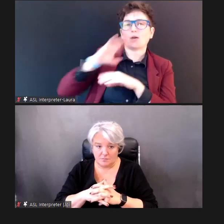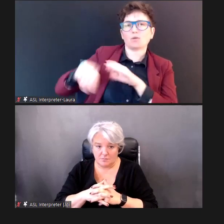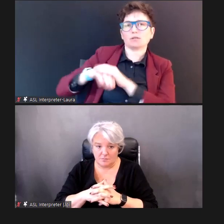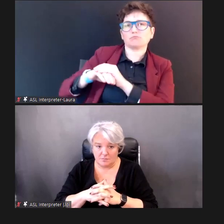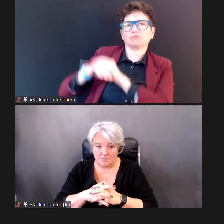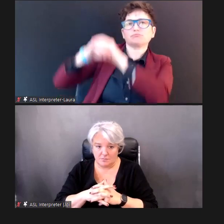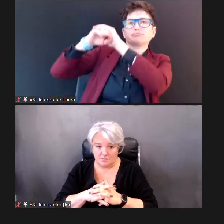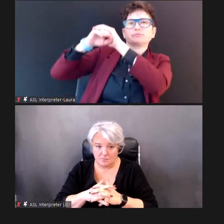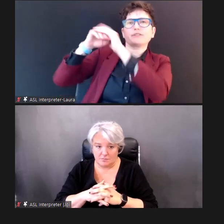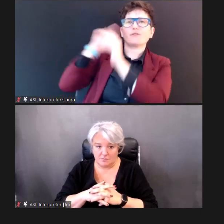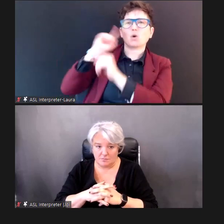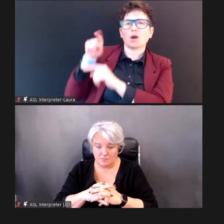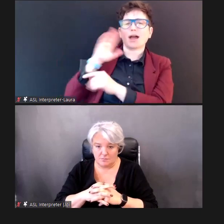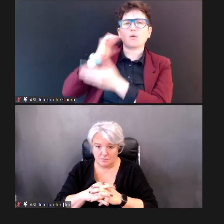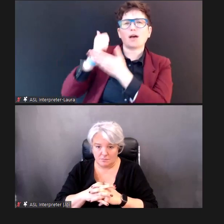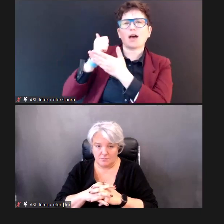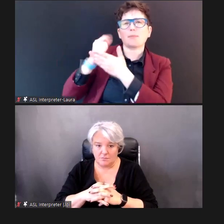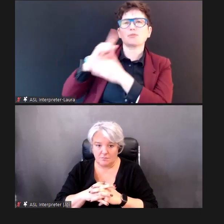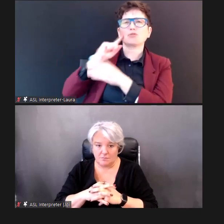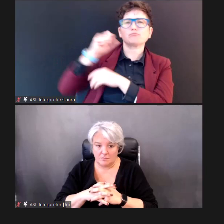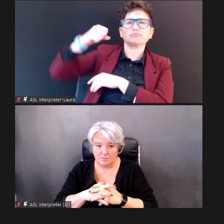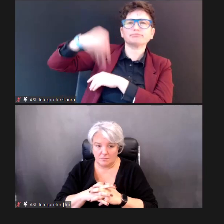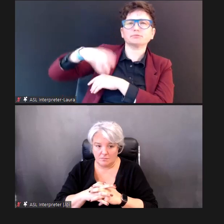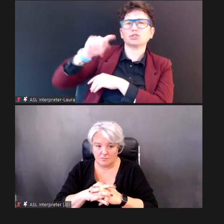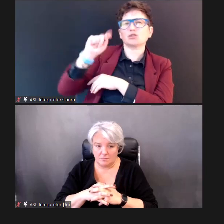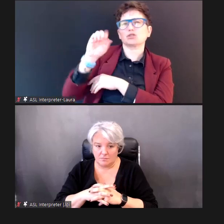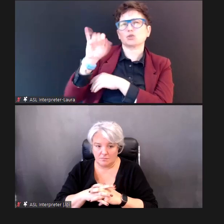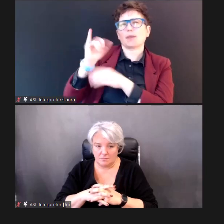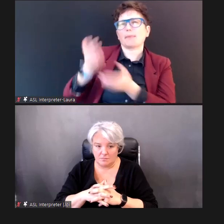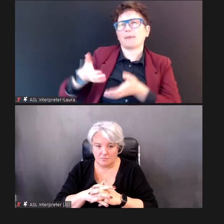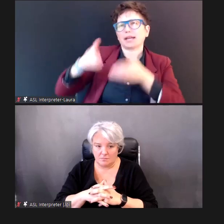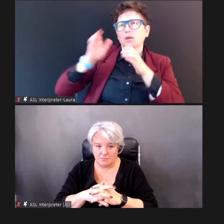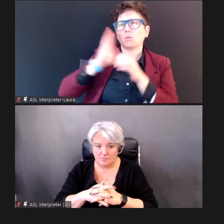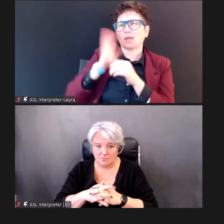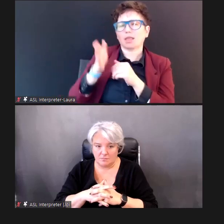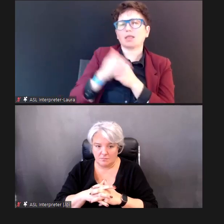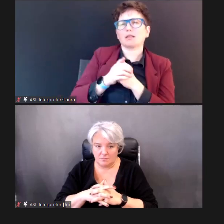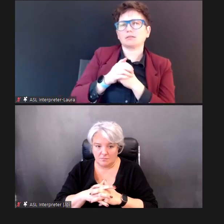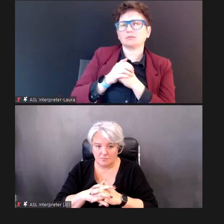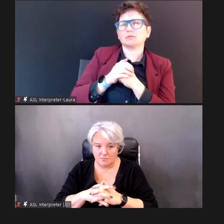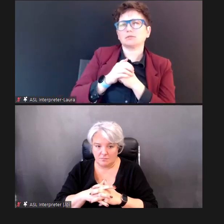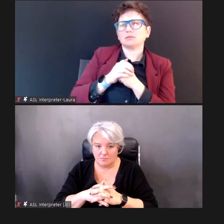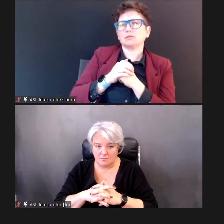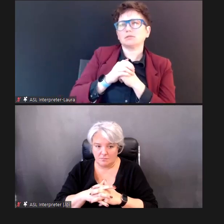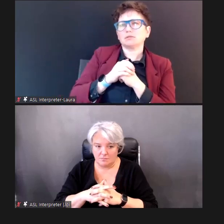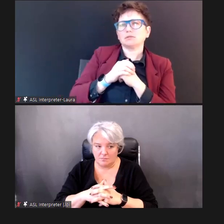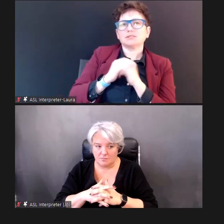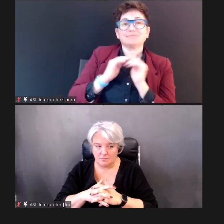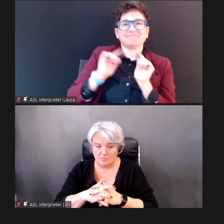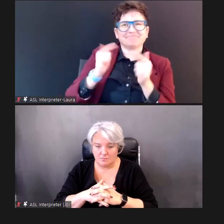going to help her drop the uh toy into